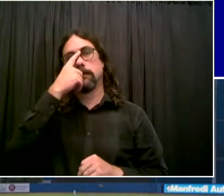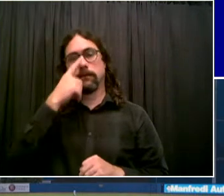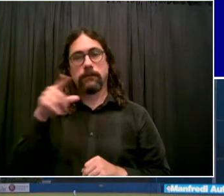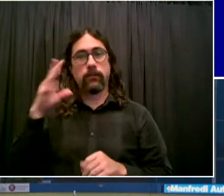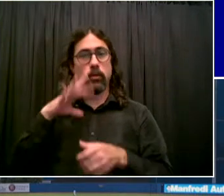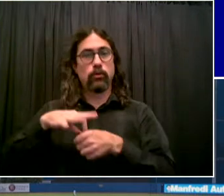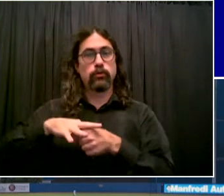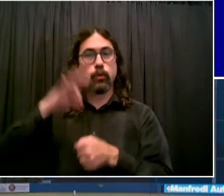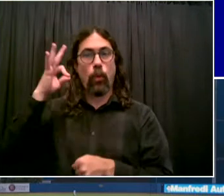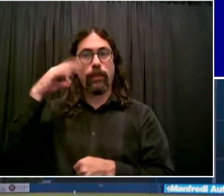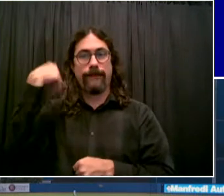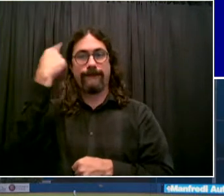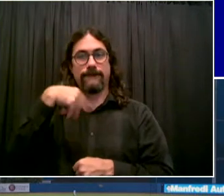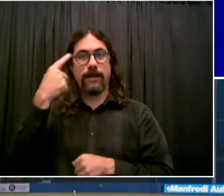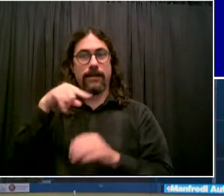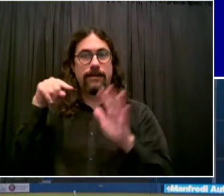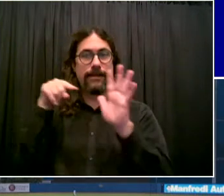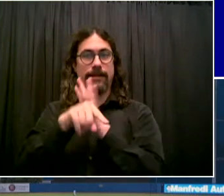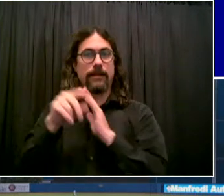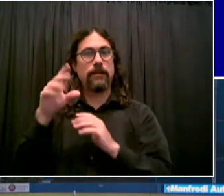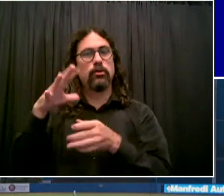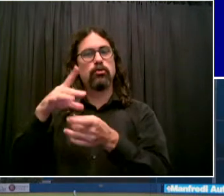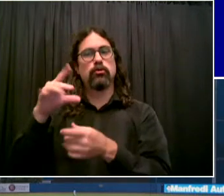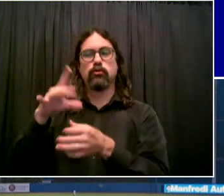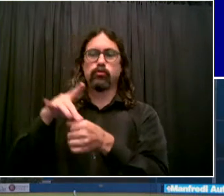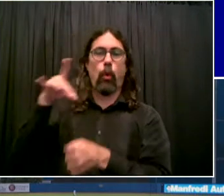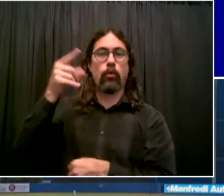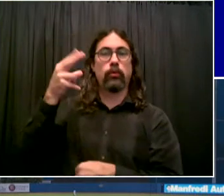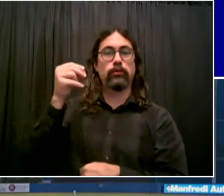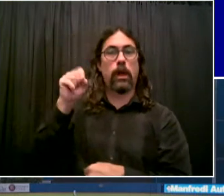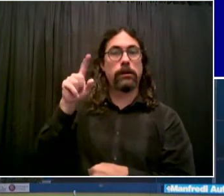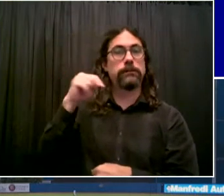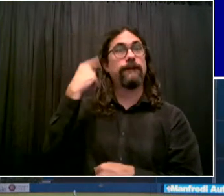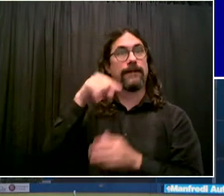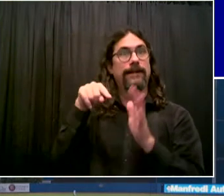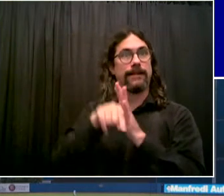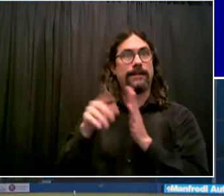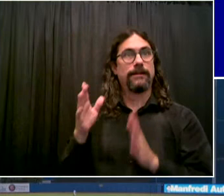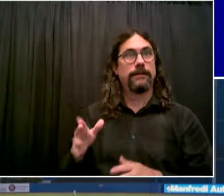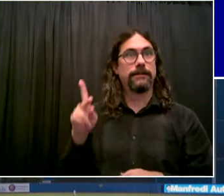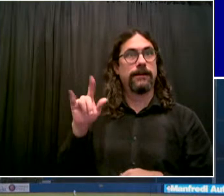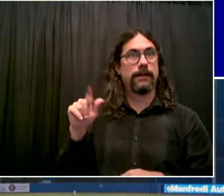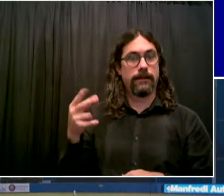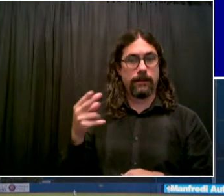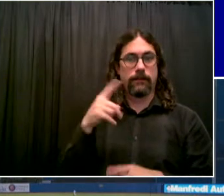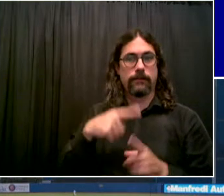WILL ALSO HAVE